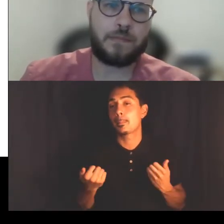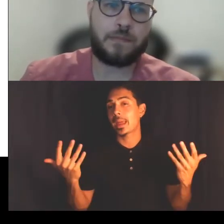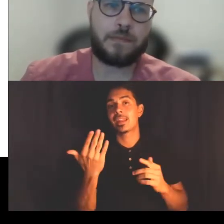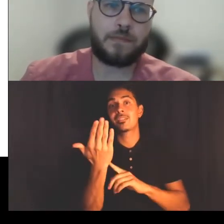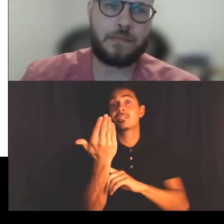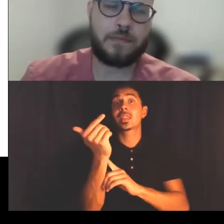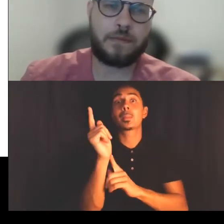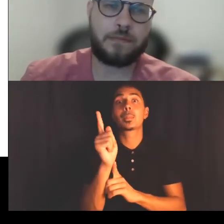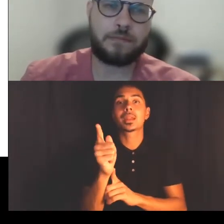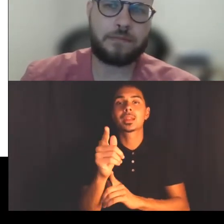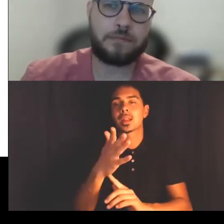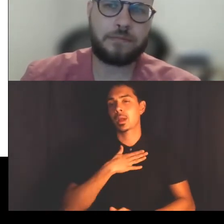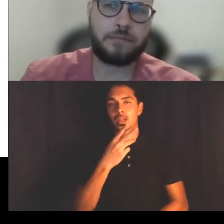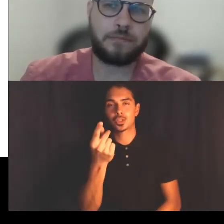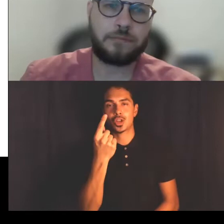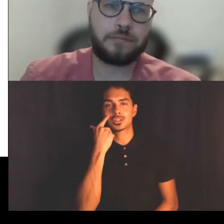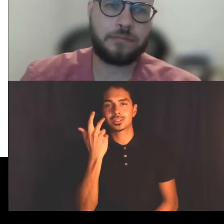my dog just jumped on me as I said that.